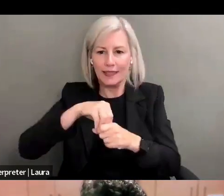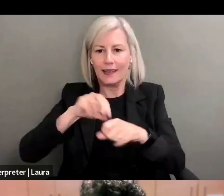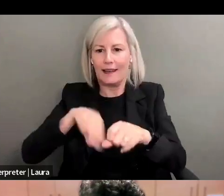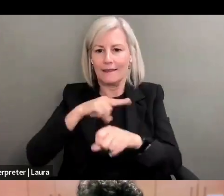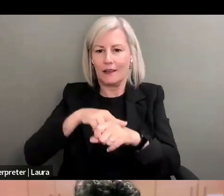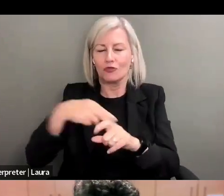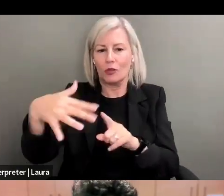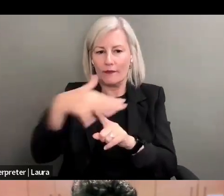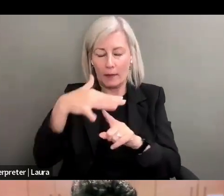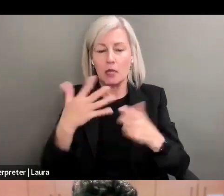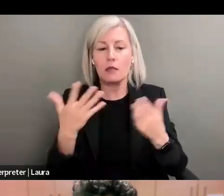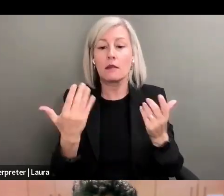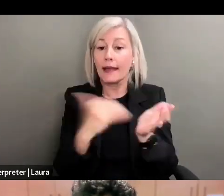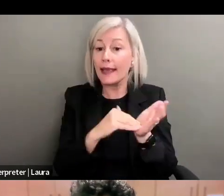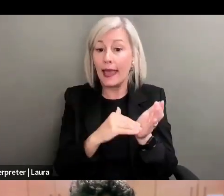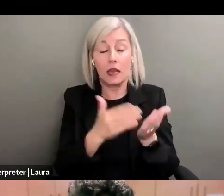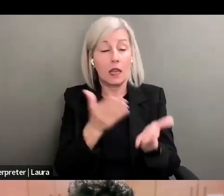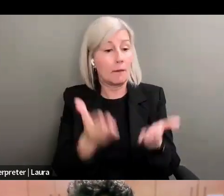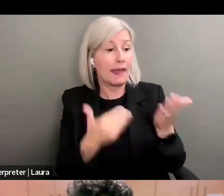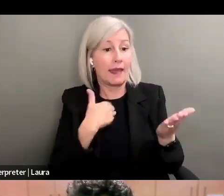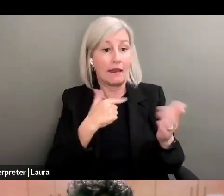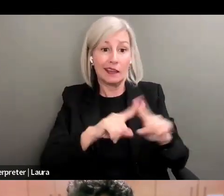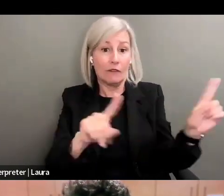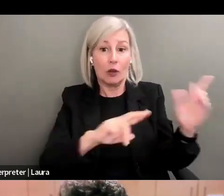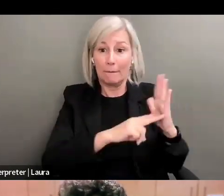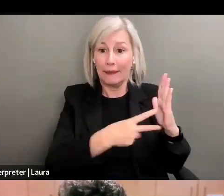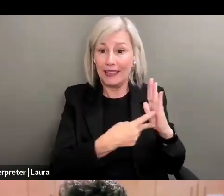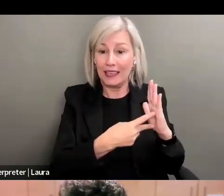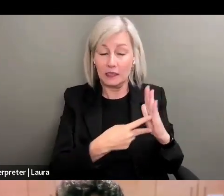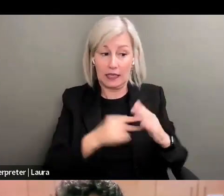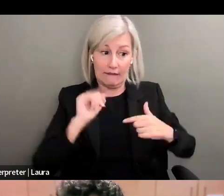And again, it might have different meanings depending on if I'm describing it or